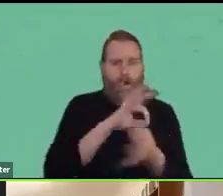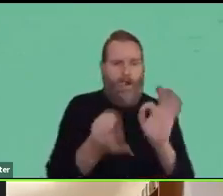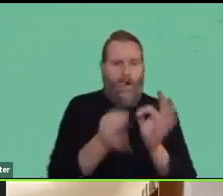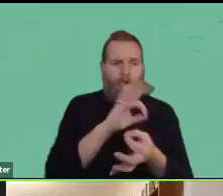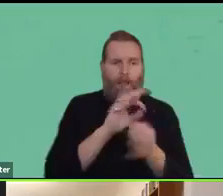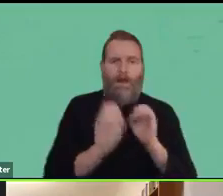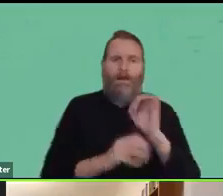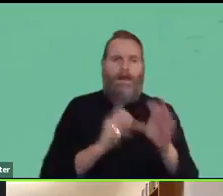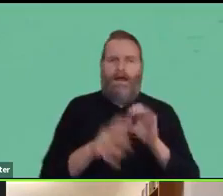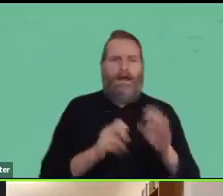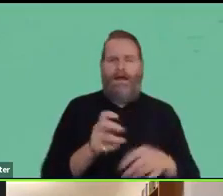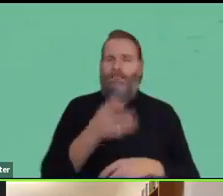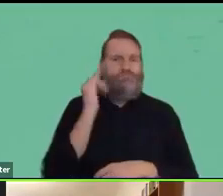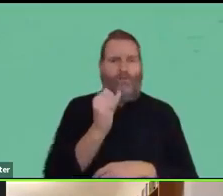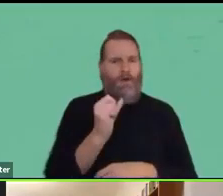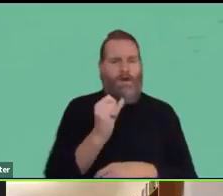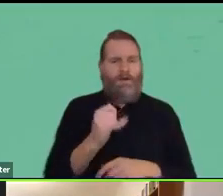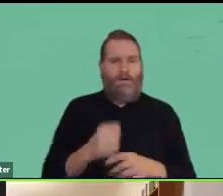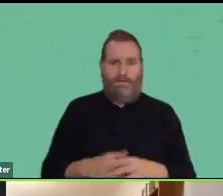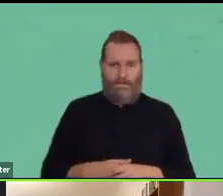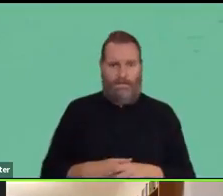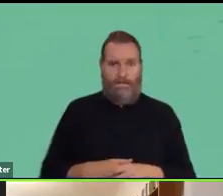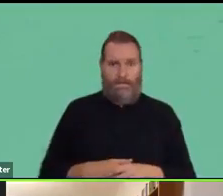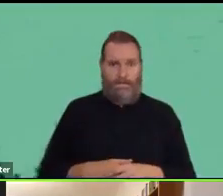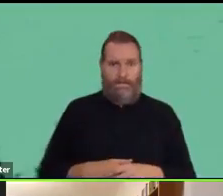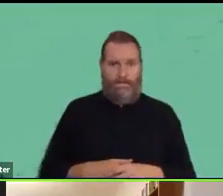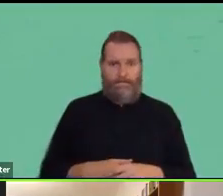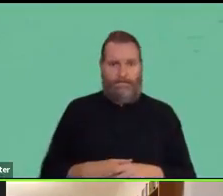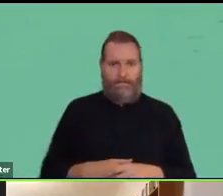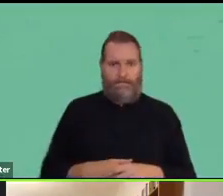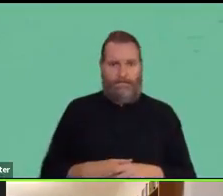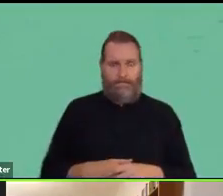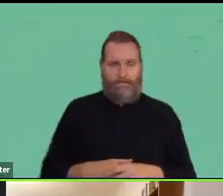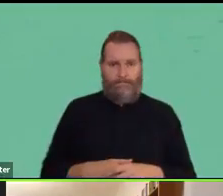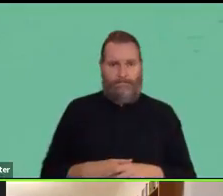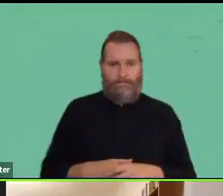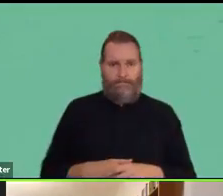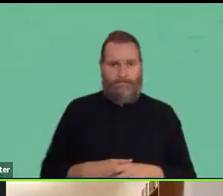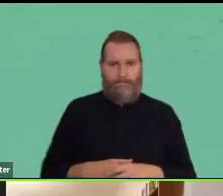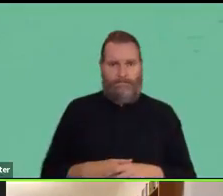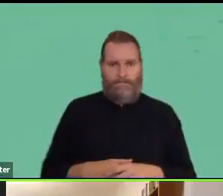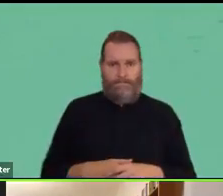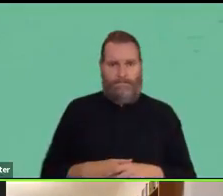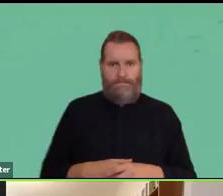and what that point we just heard brings out it's not just that our headline increases have been